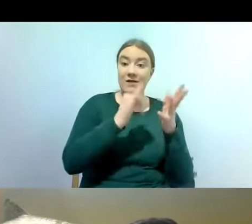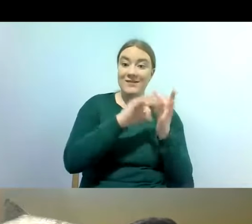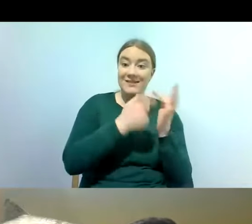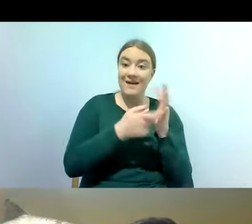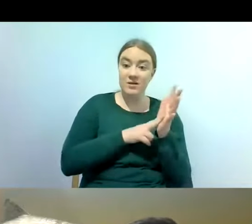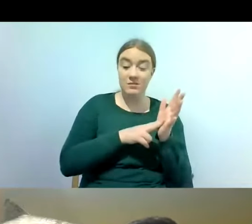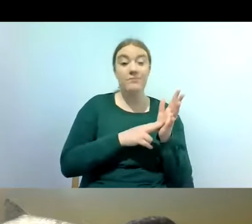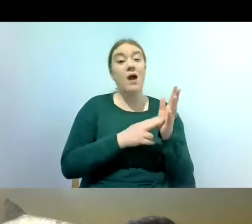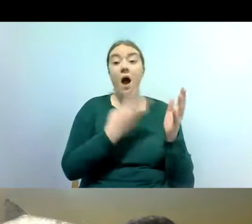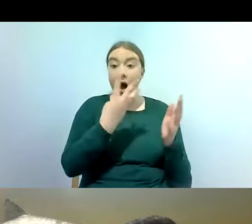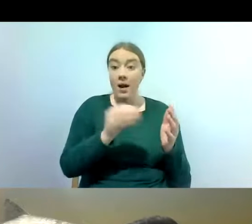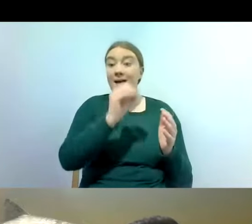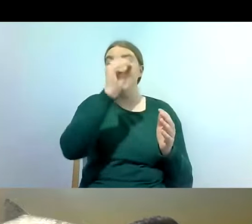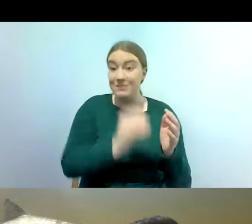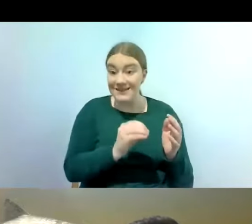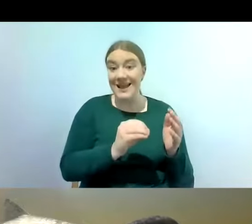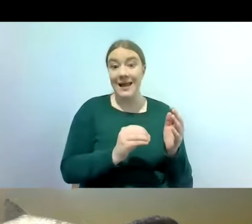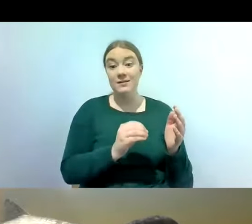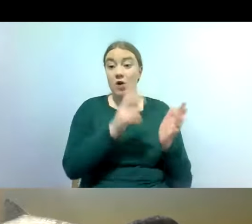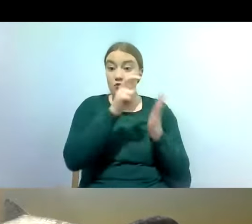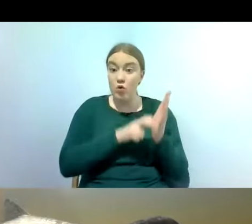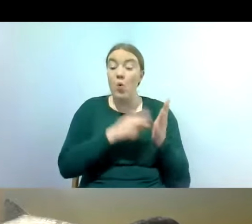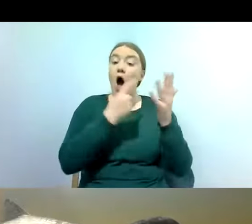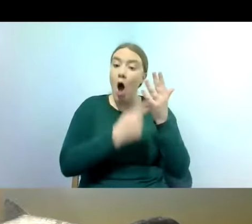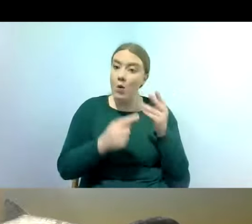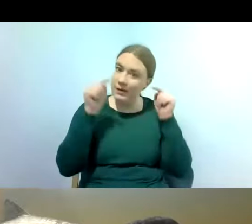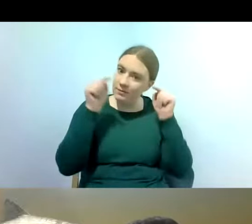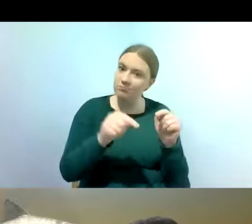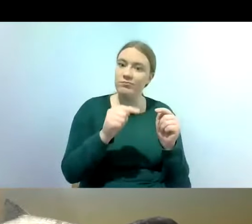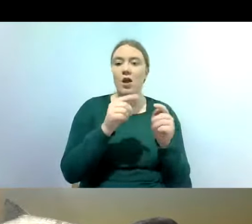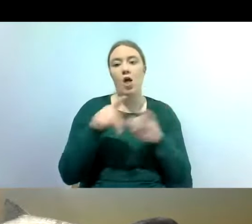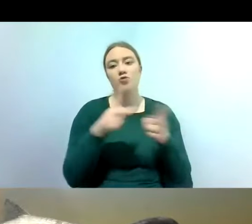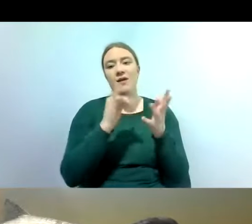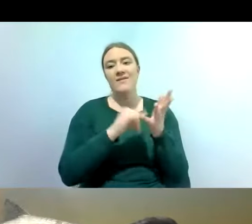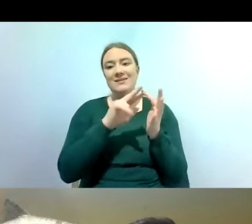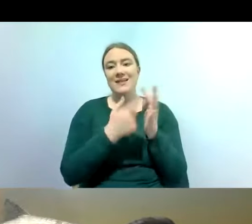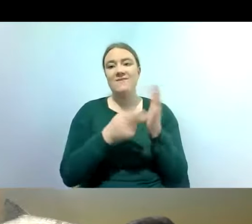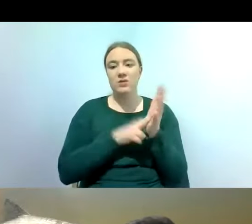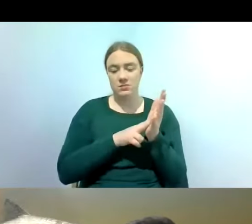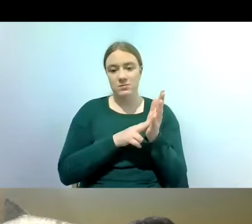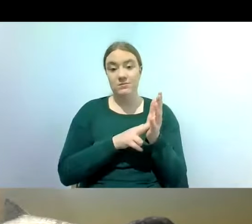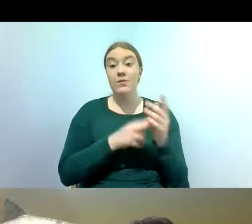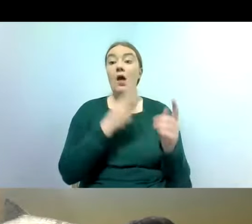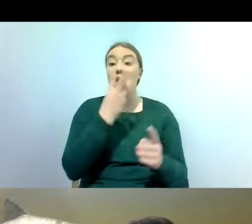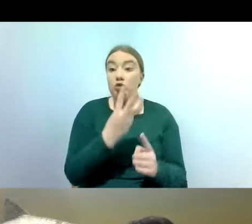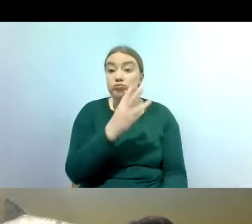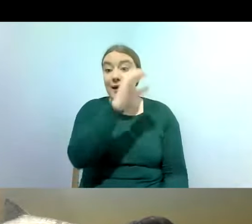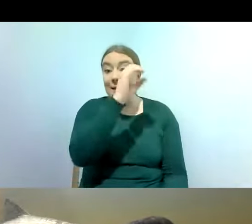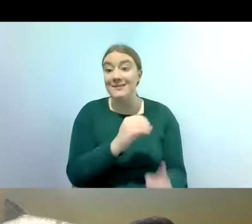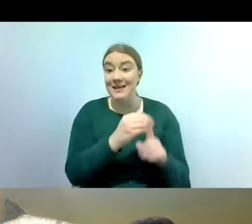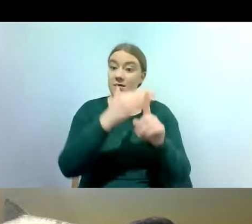recorded only entering the seven um whereas three percent have also uh entered the river y